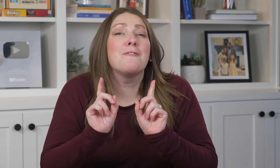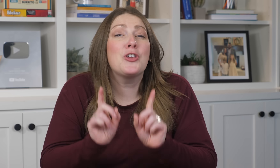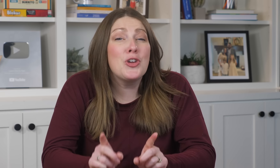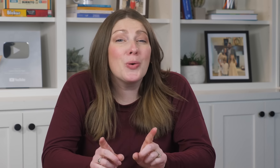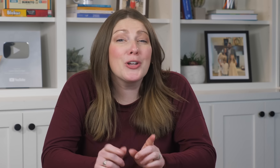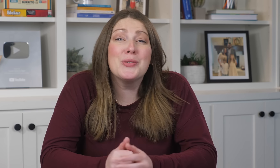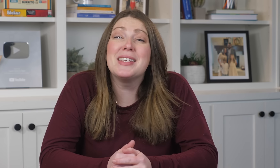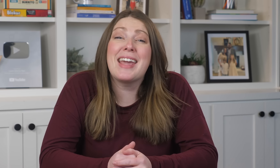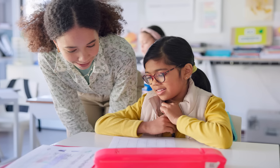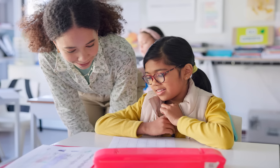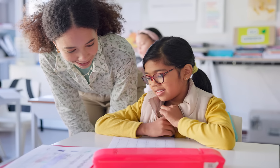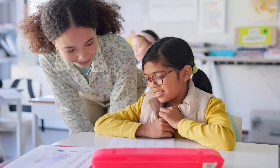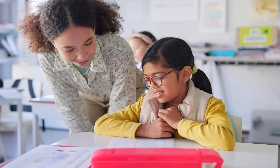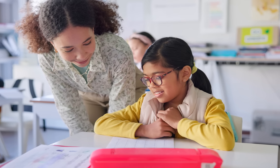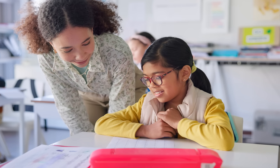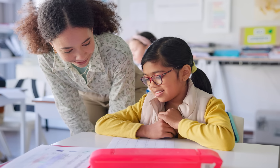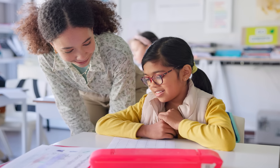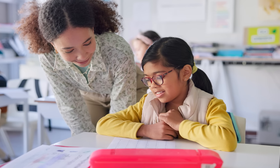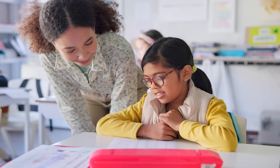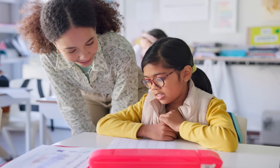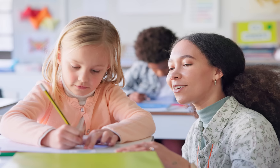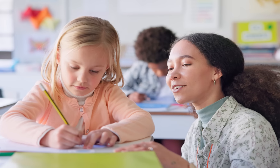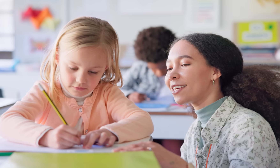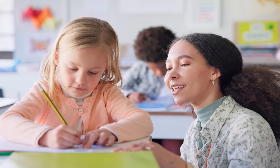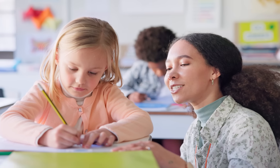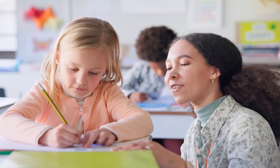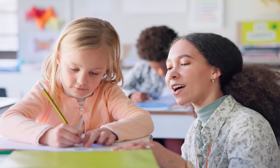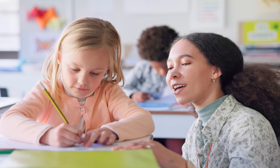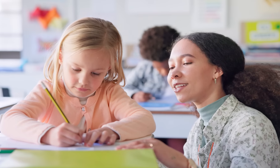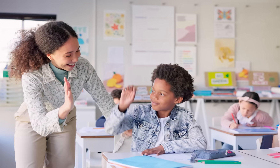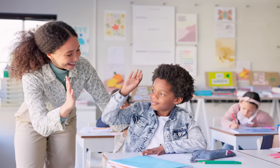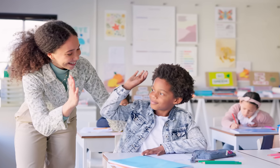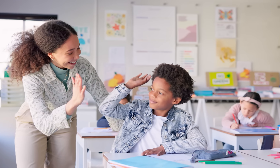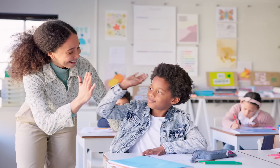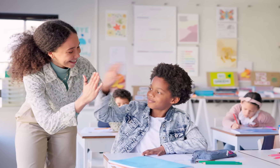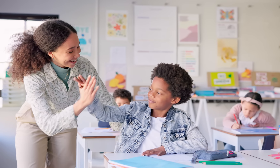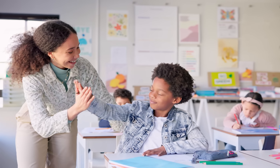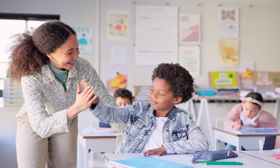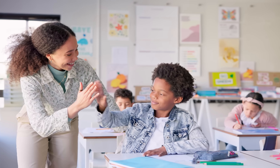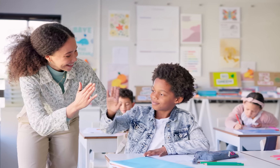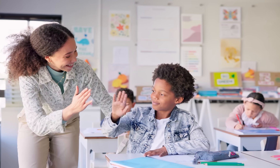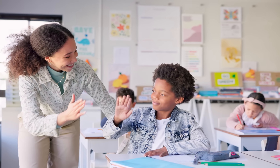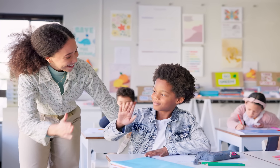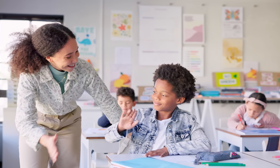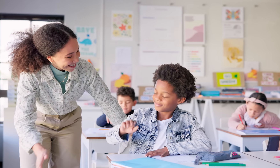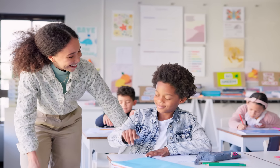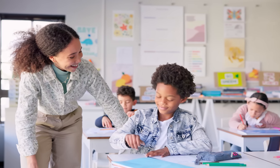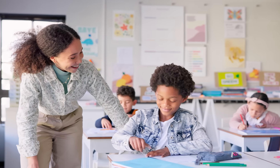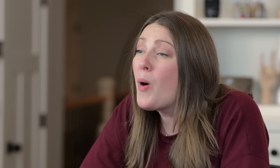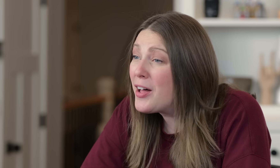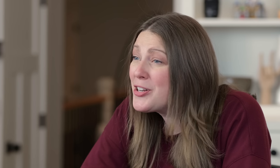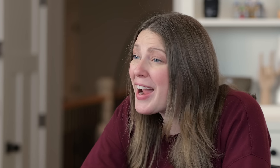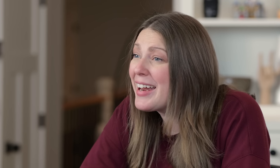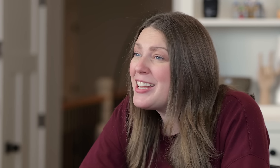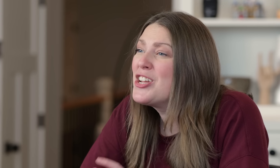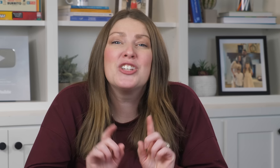If you are using ASL in the classroom, share with us ways you use it and how it benefits your students while you're at it.